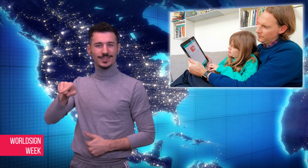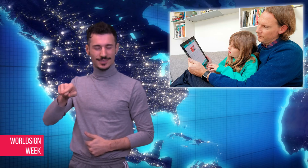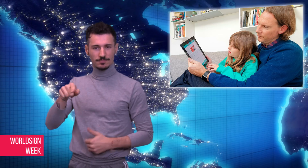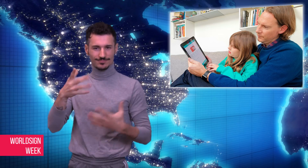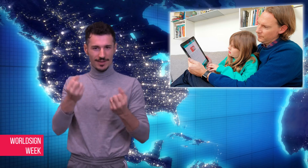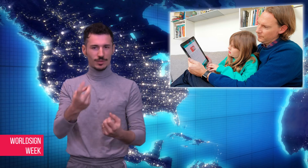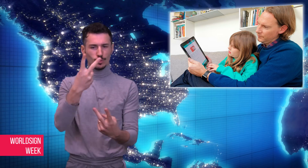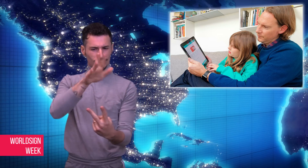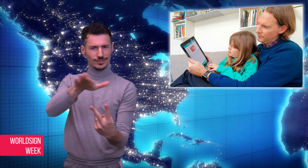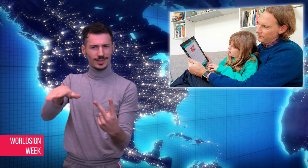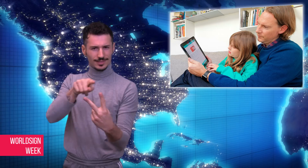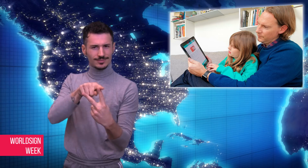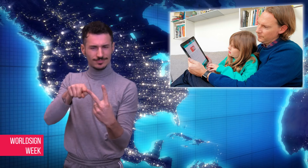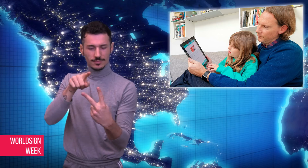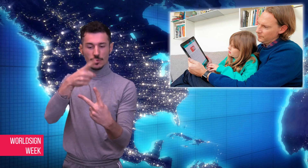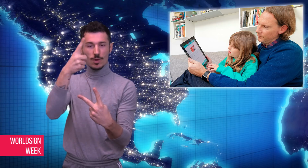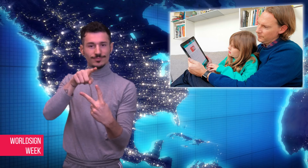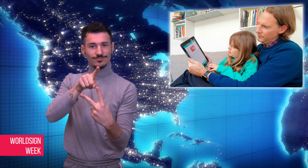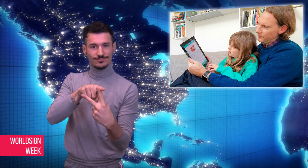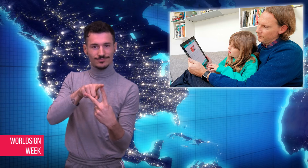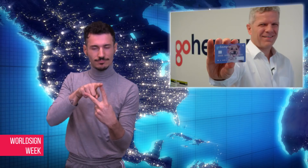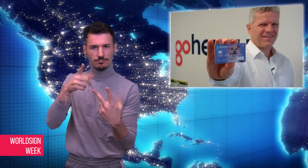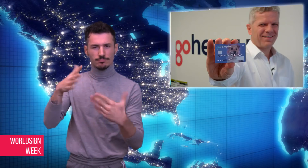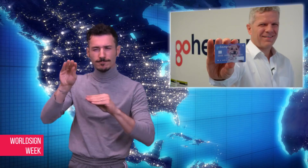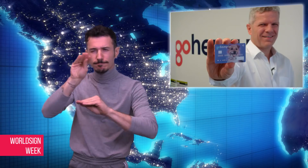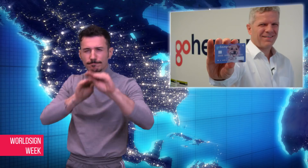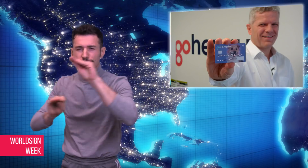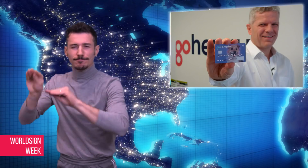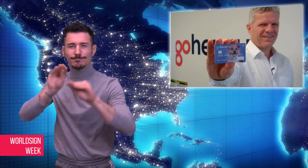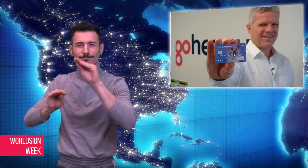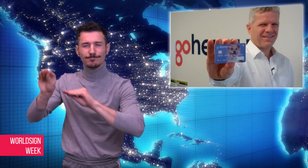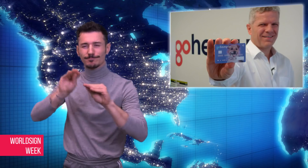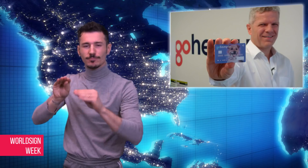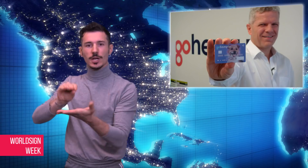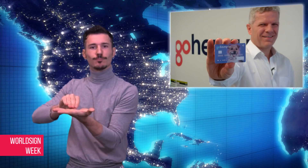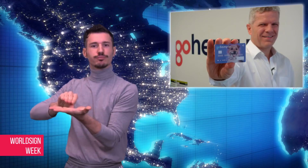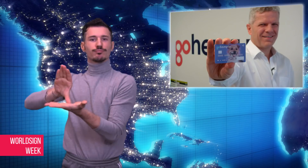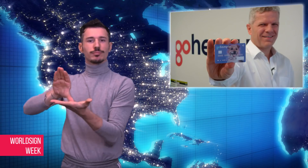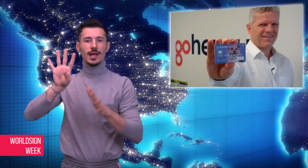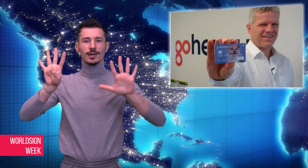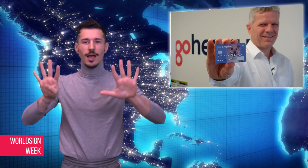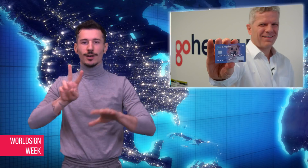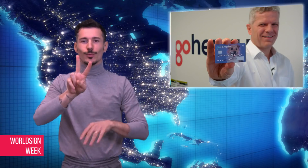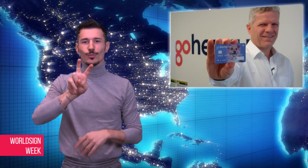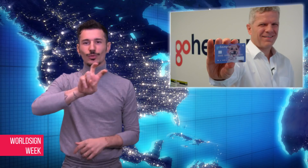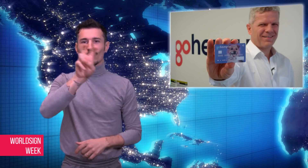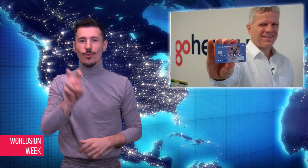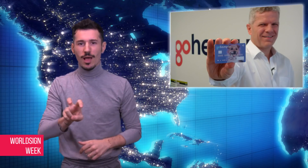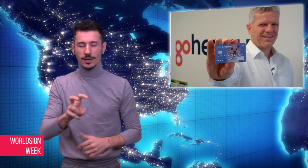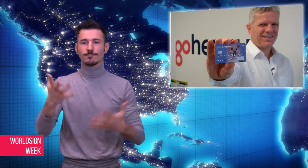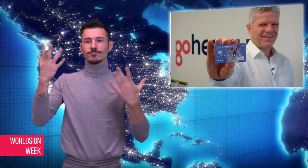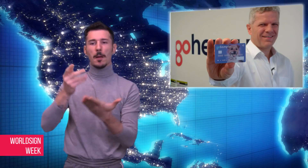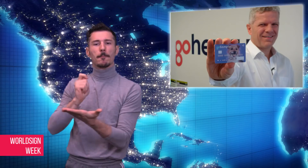Hall’s son managed to save $92 to buy football shoes